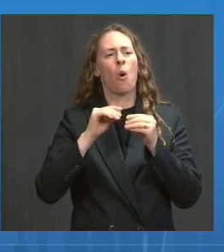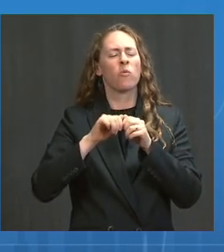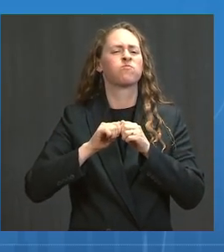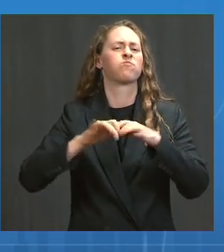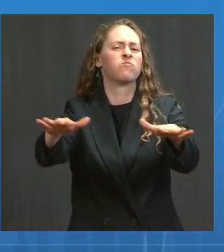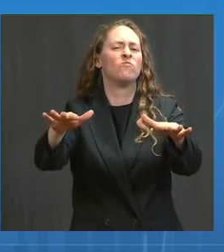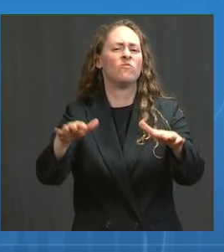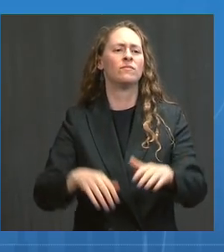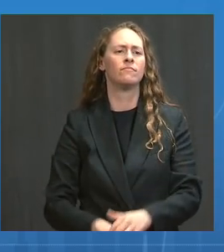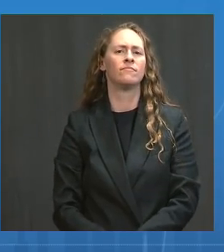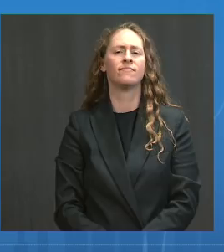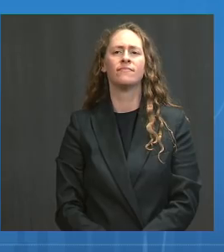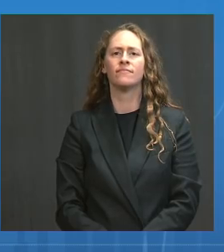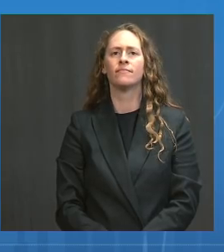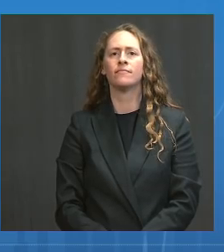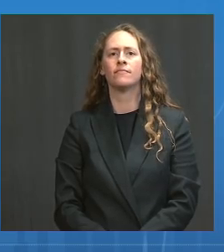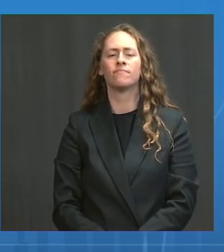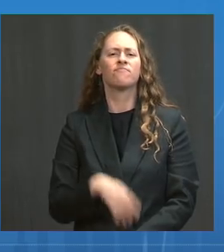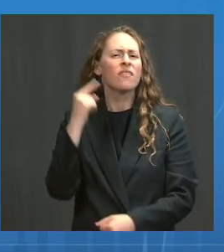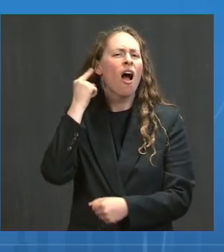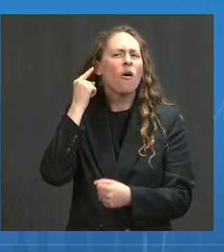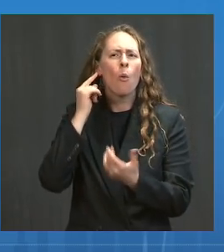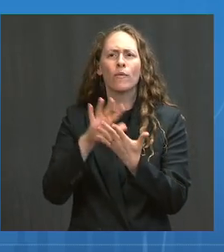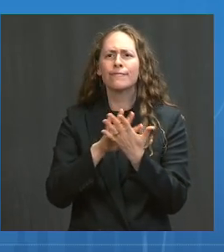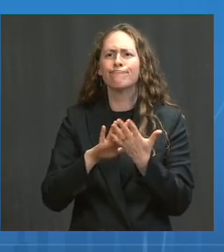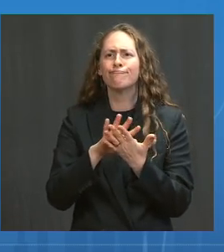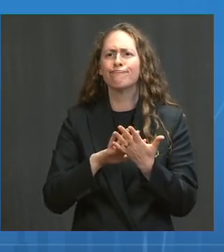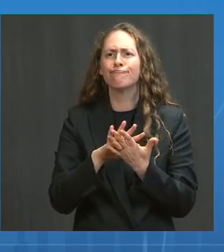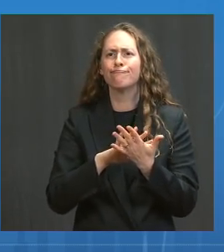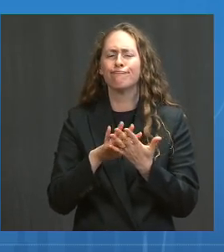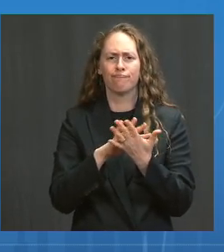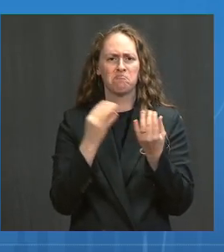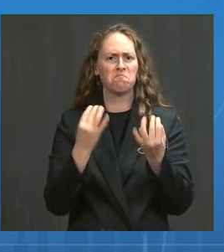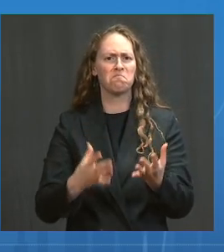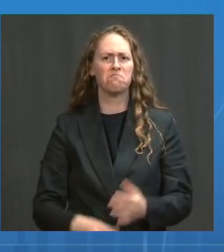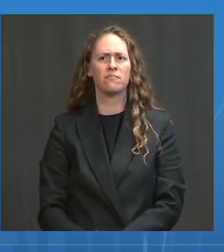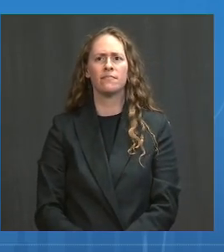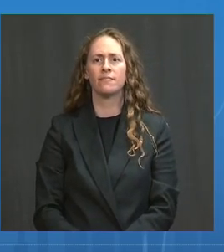sequences nationwide are the Delta variant. And in some regions of the country,